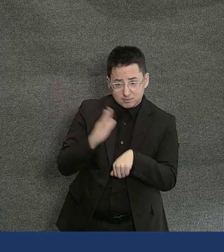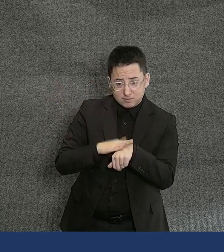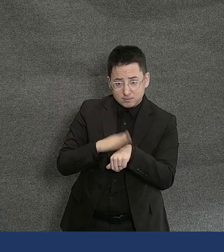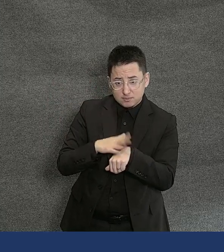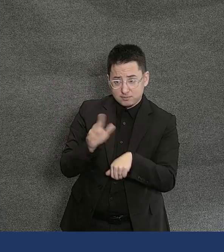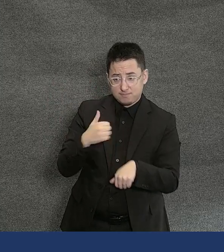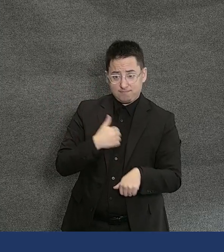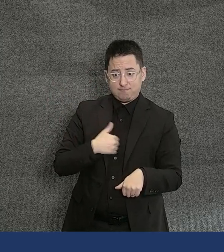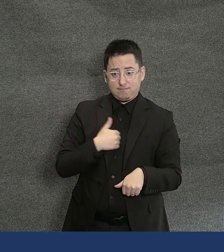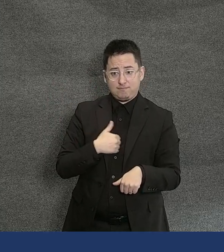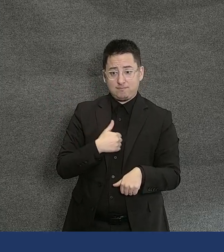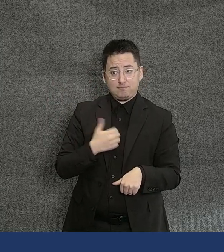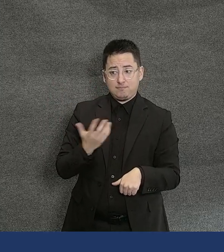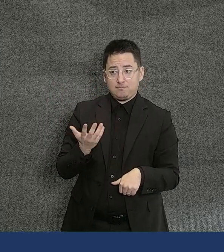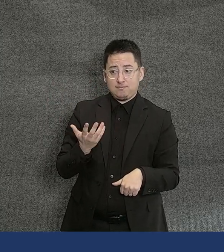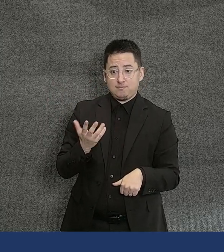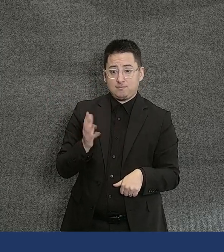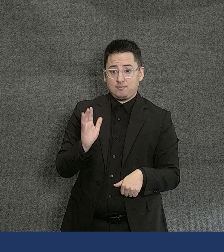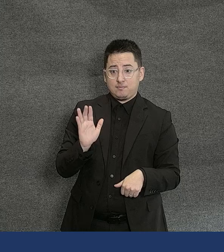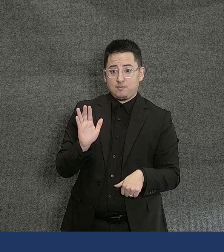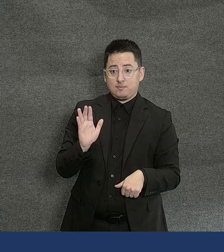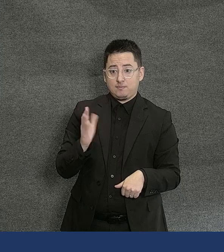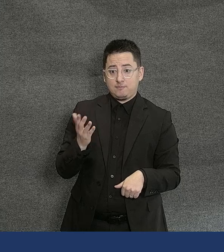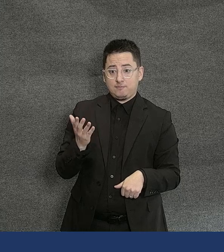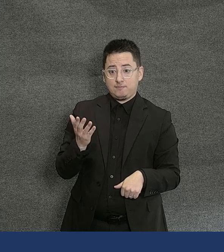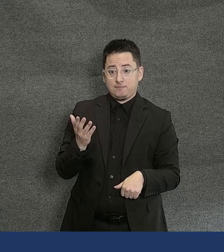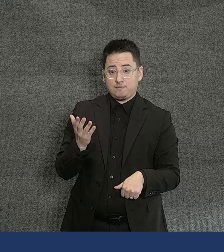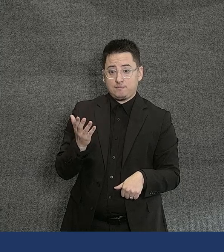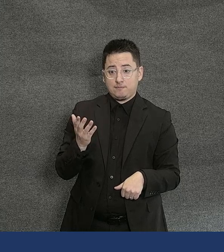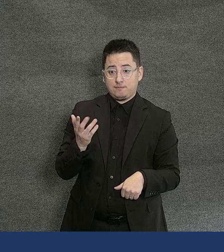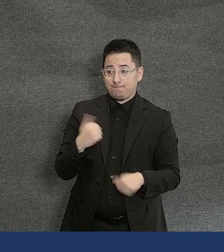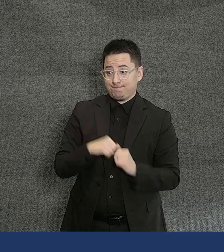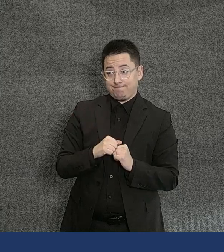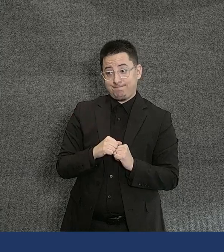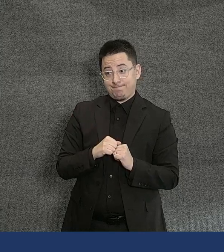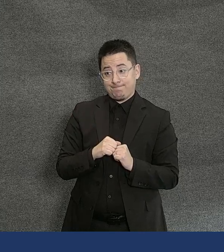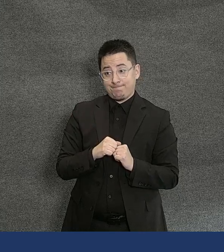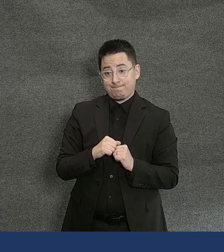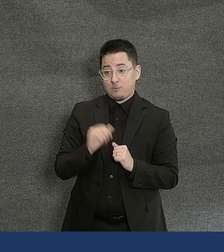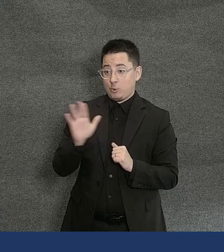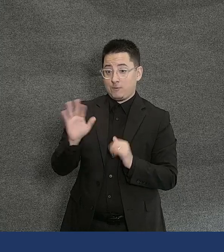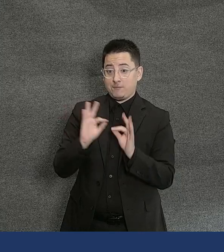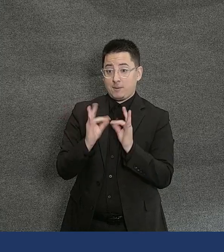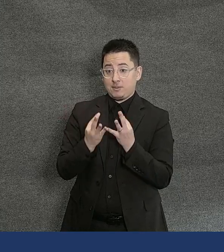that their family needed those extra dollars that they could